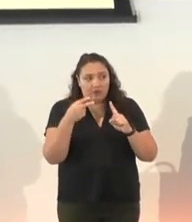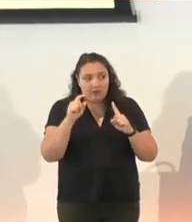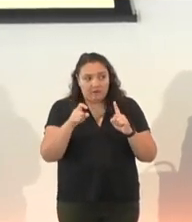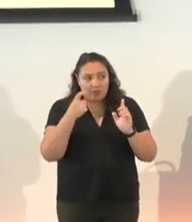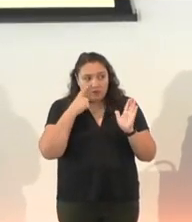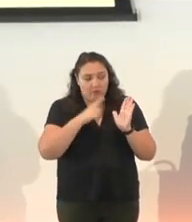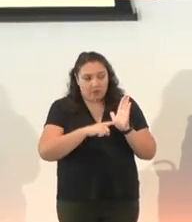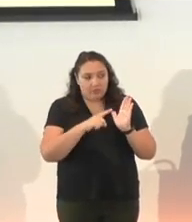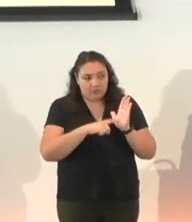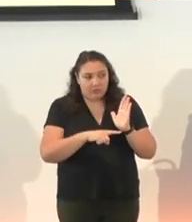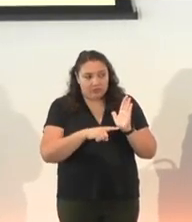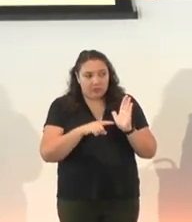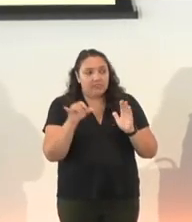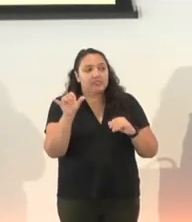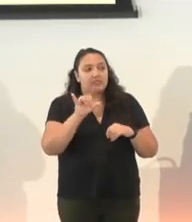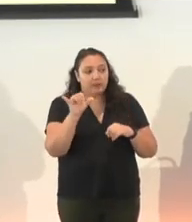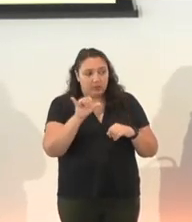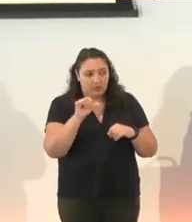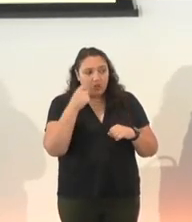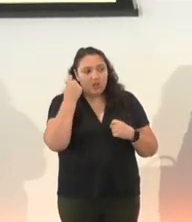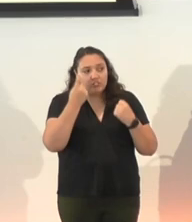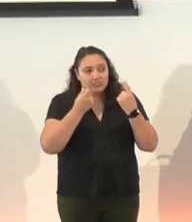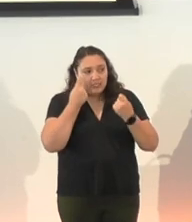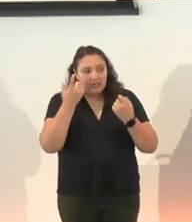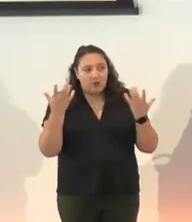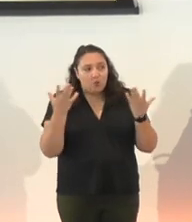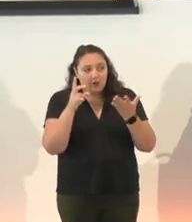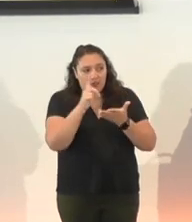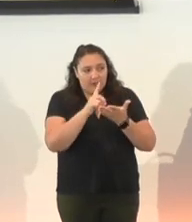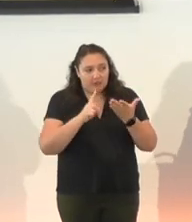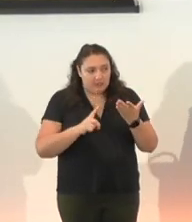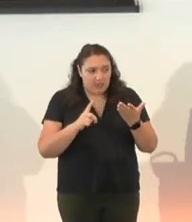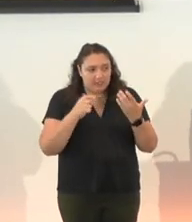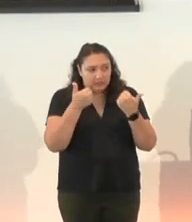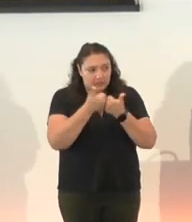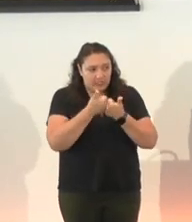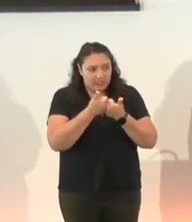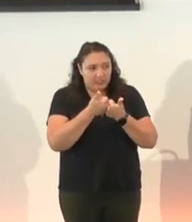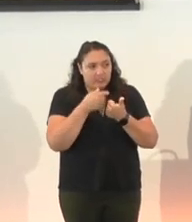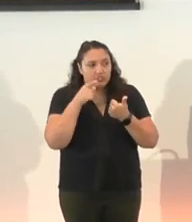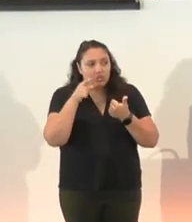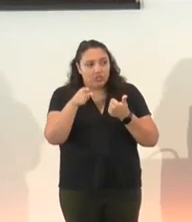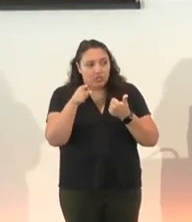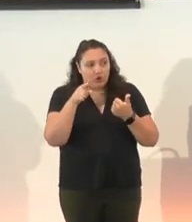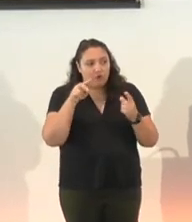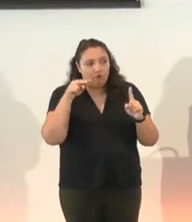Understanding what are the design challenges you are framing for, why is someone needing